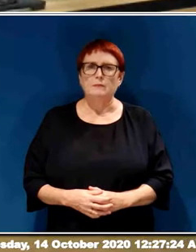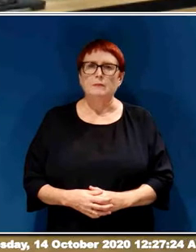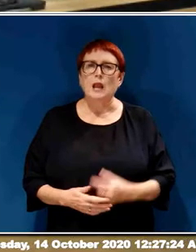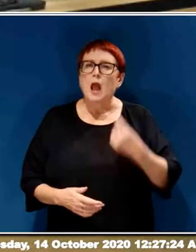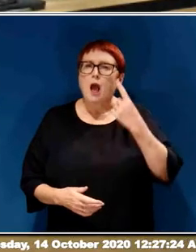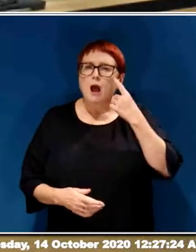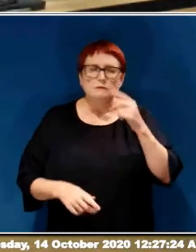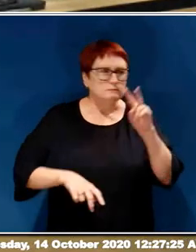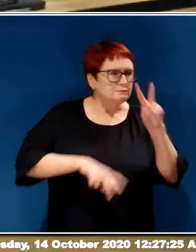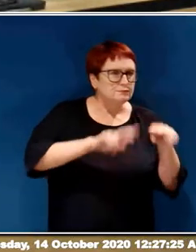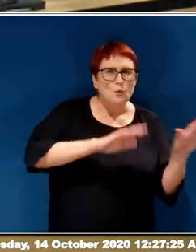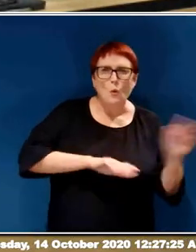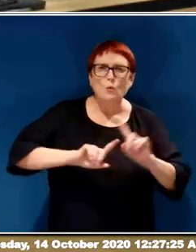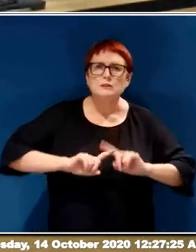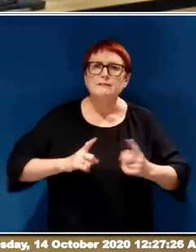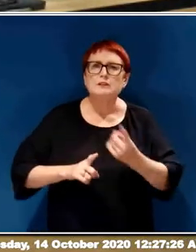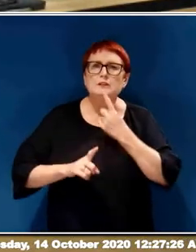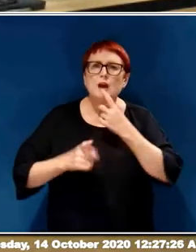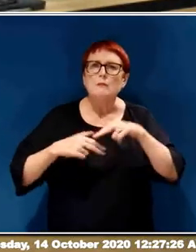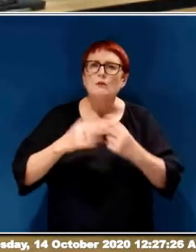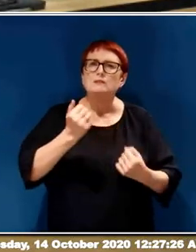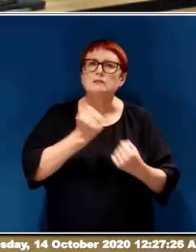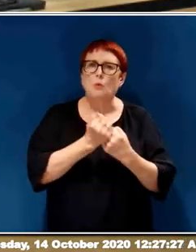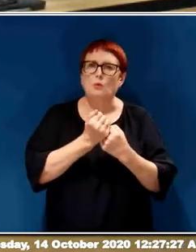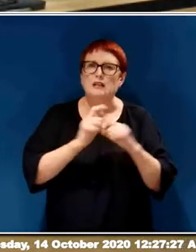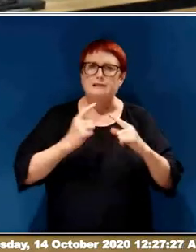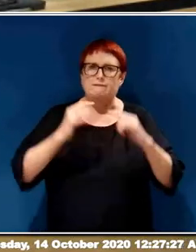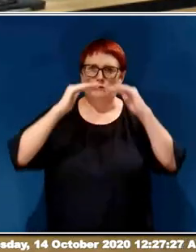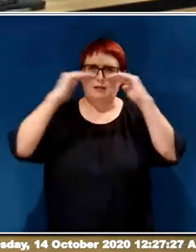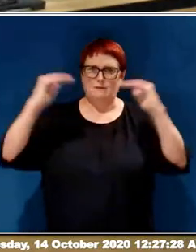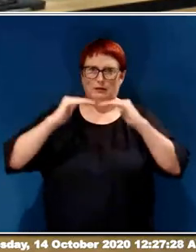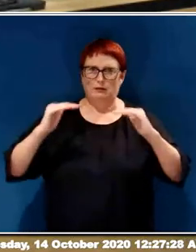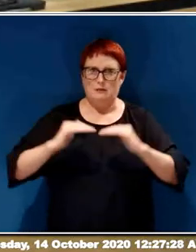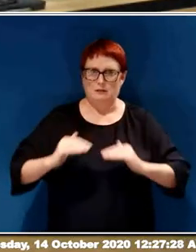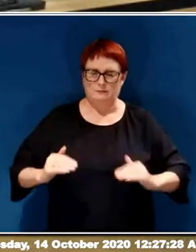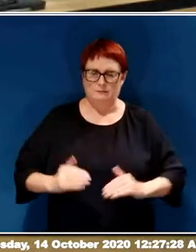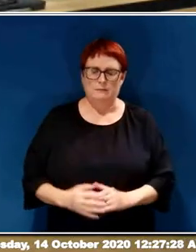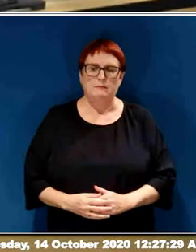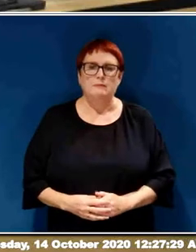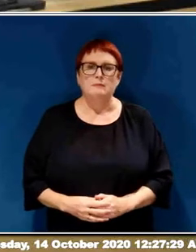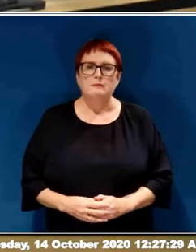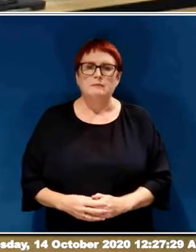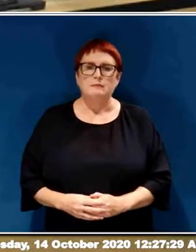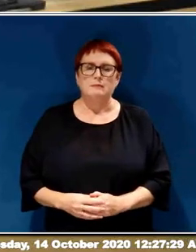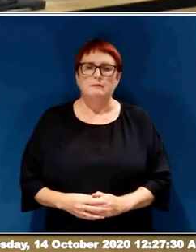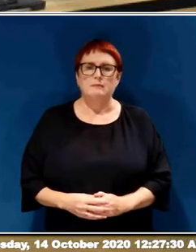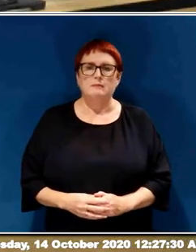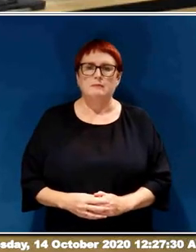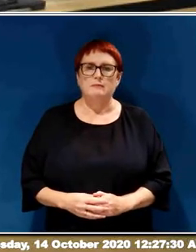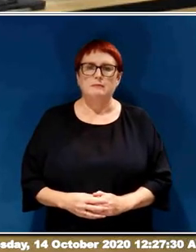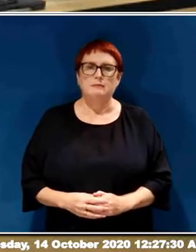Now, I understand that MTSS started in health.